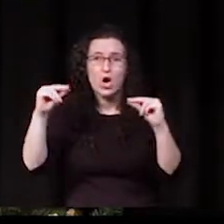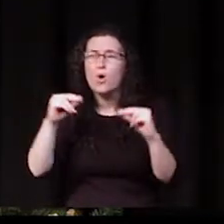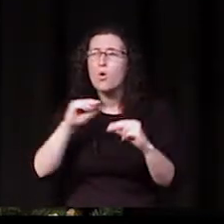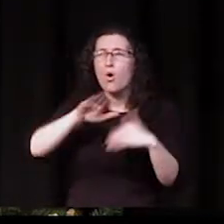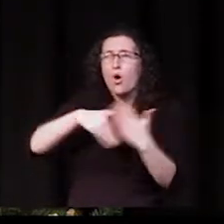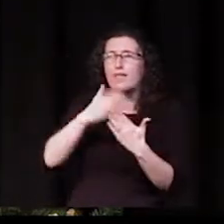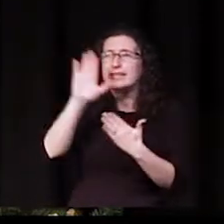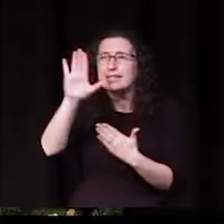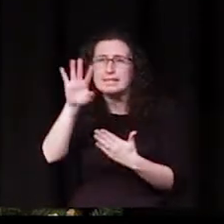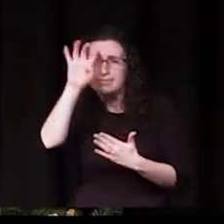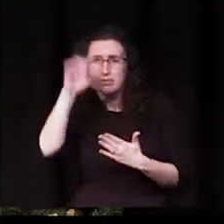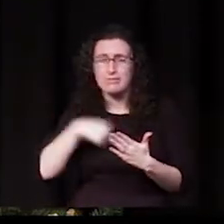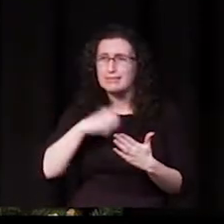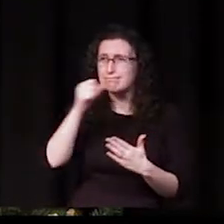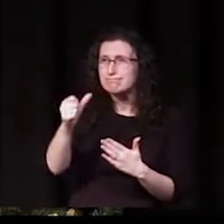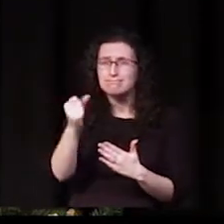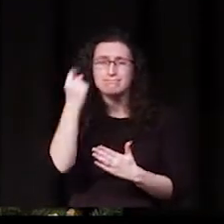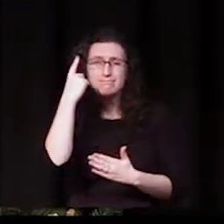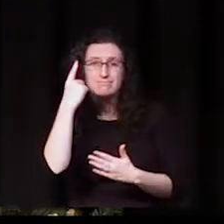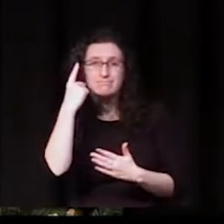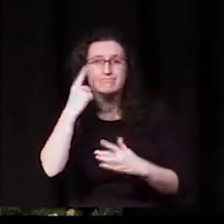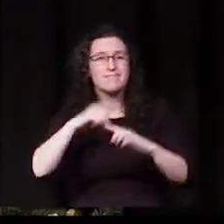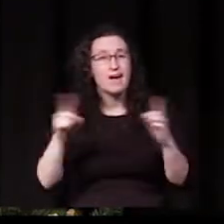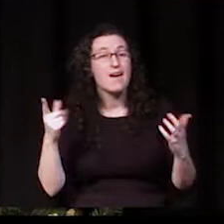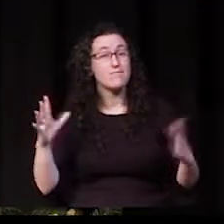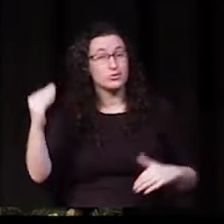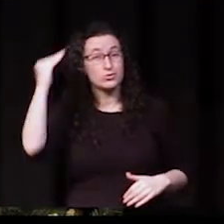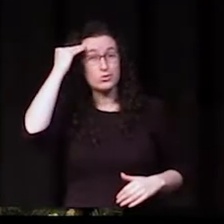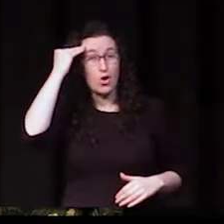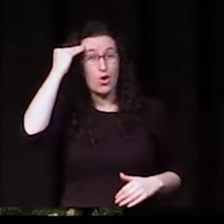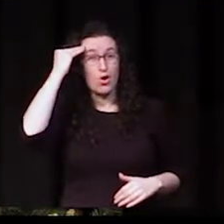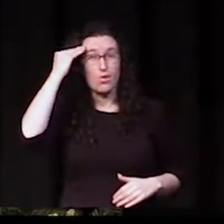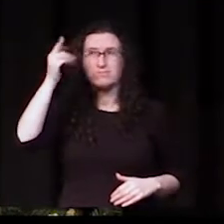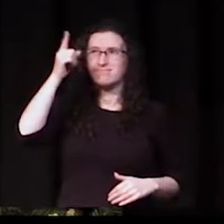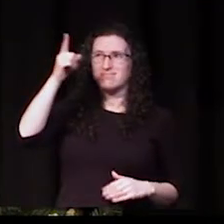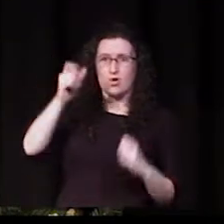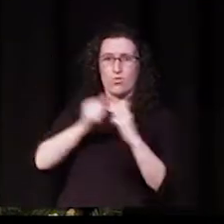but this I know, our "with us God," is enough.